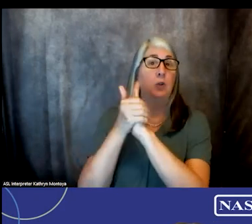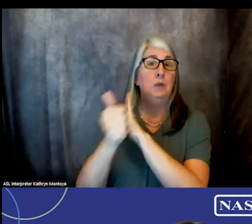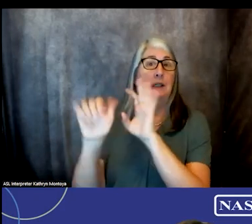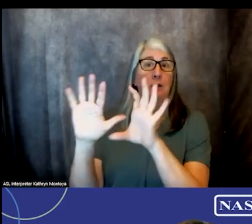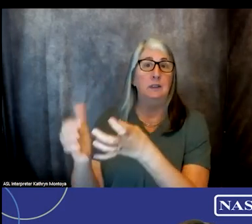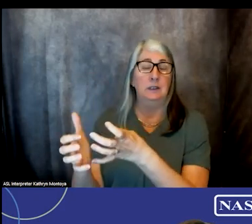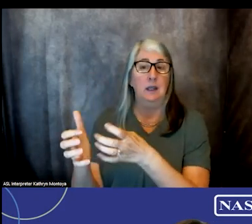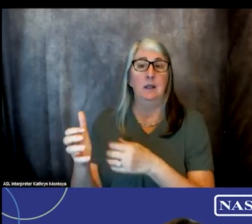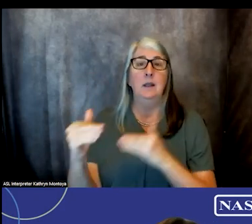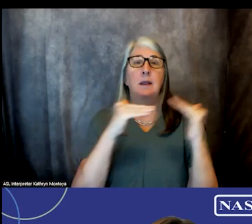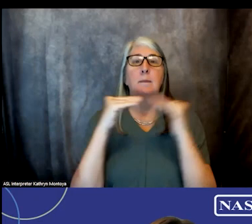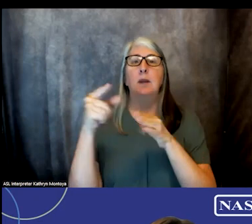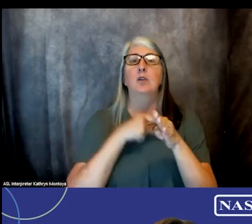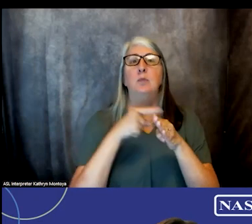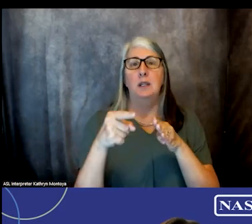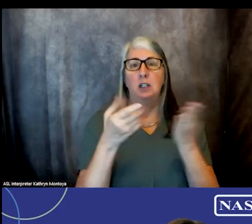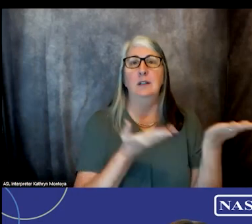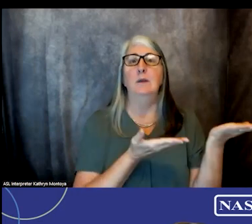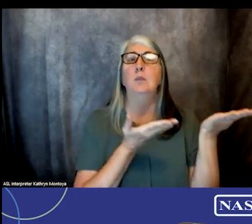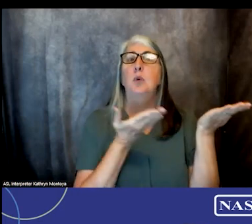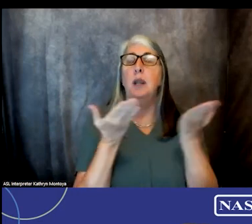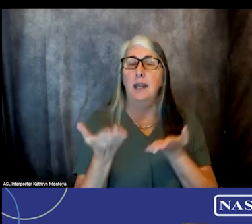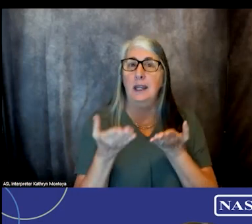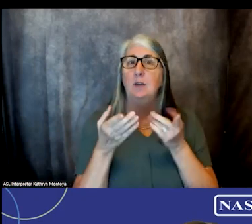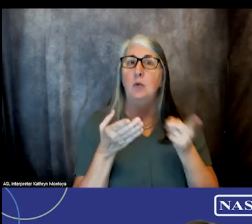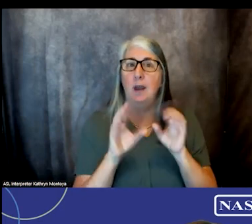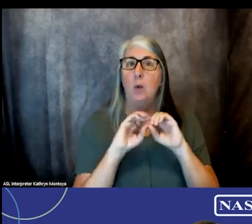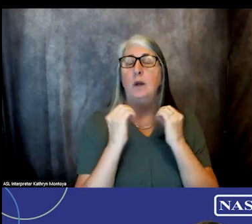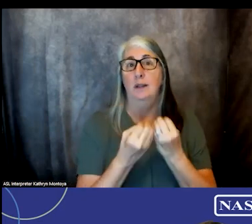THE PEER SPECIALIST IS BRINGING TO THE ORGANIZATION.